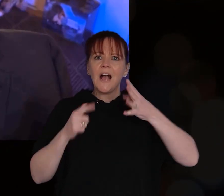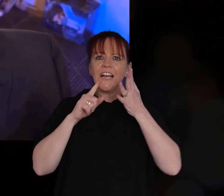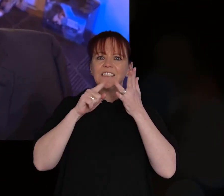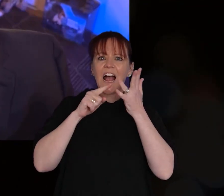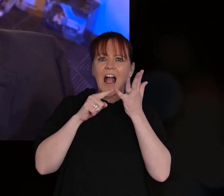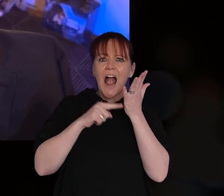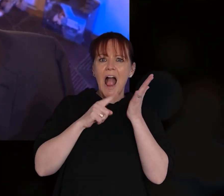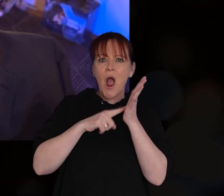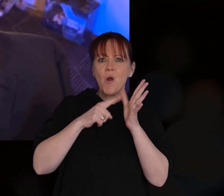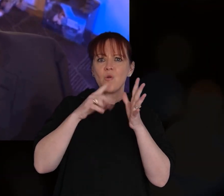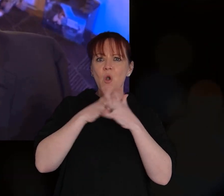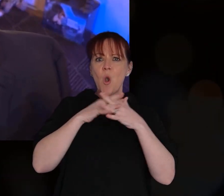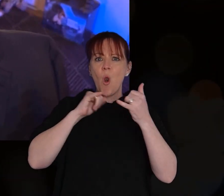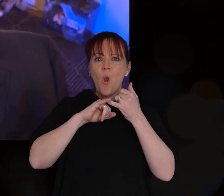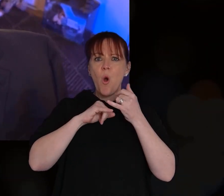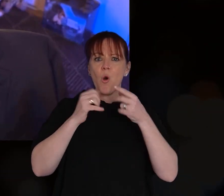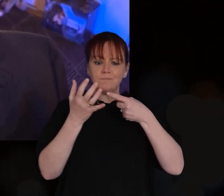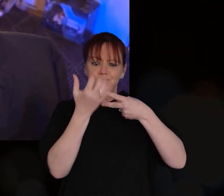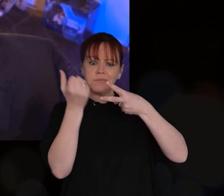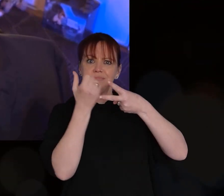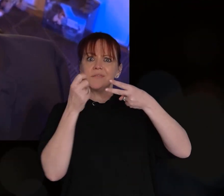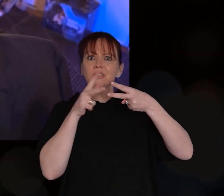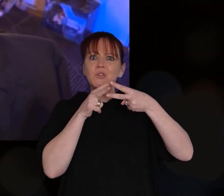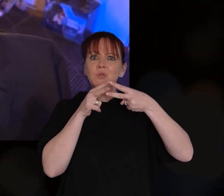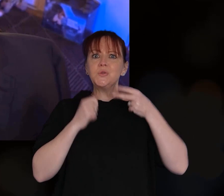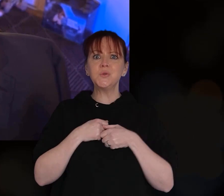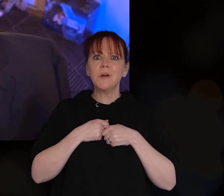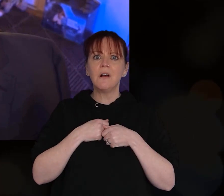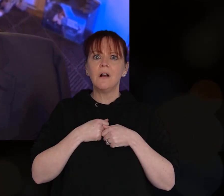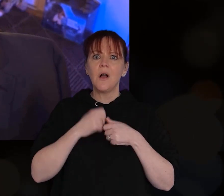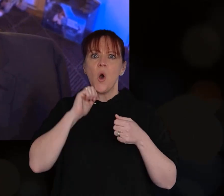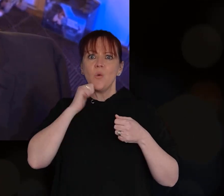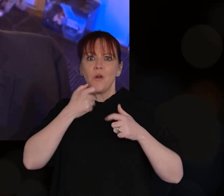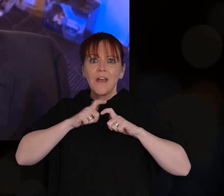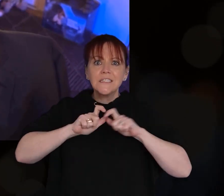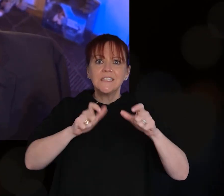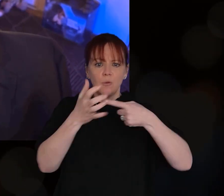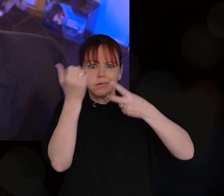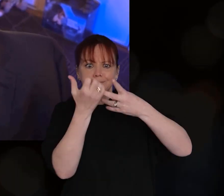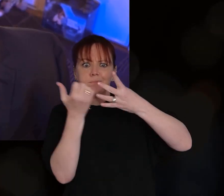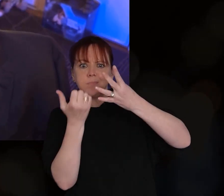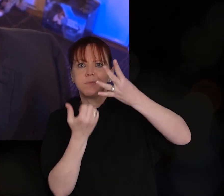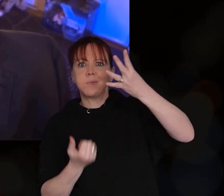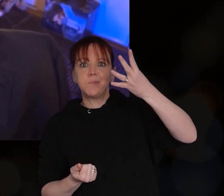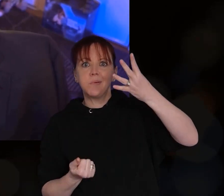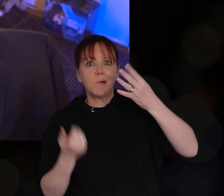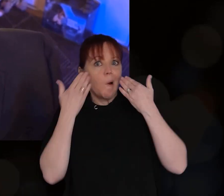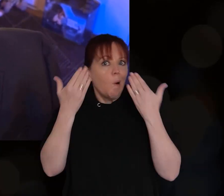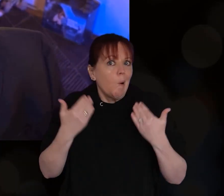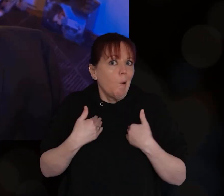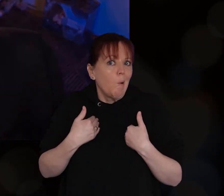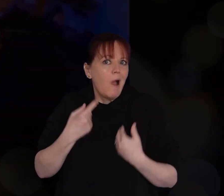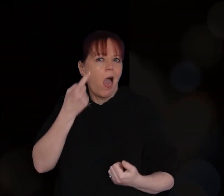How will the next go? Will it be a clean sweep for Star Wars? There's only one way to find out! Stay tuned. LAUGHS